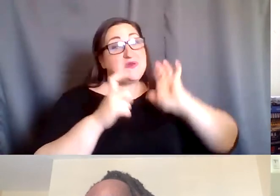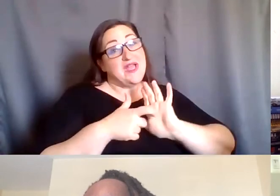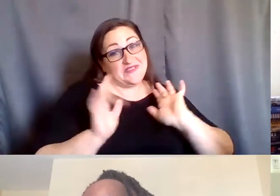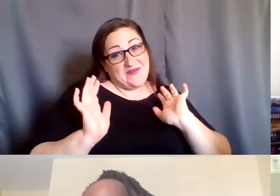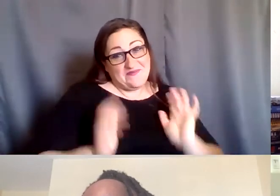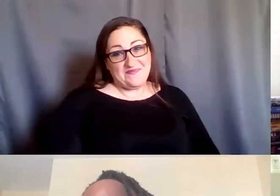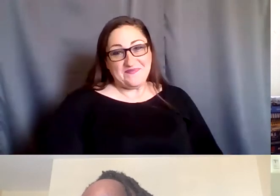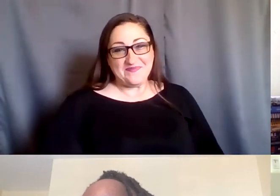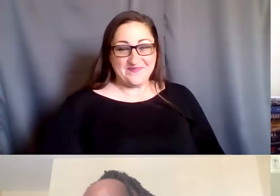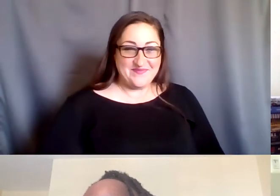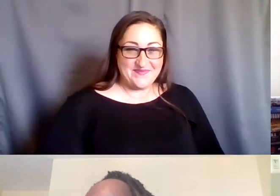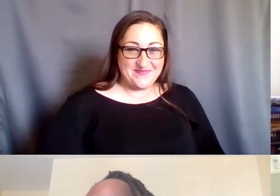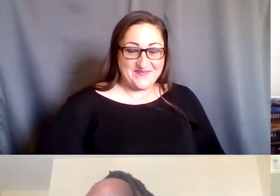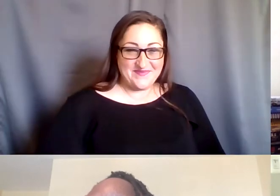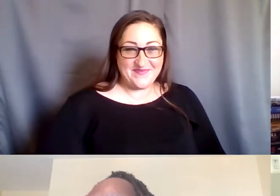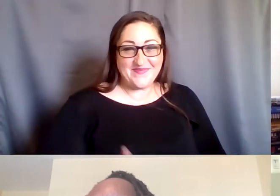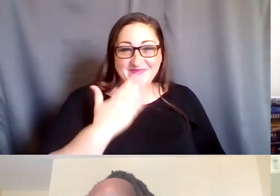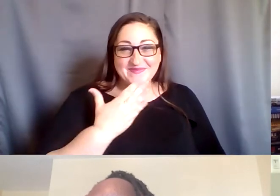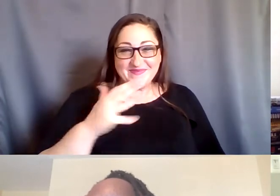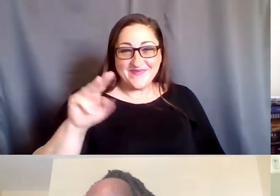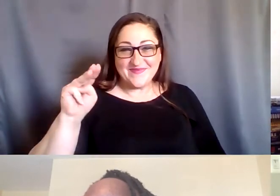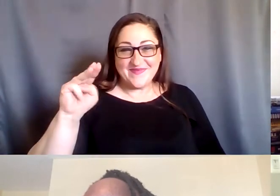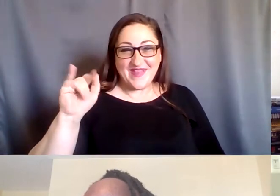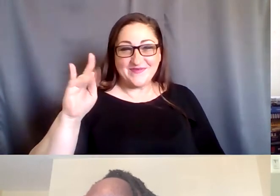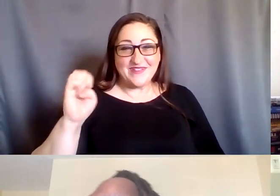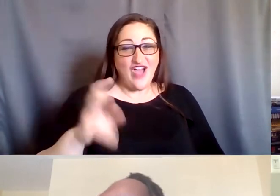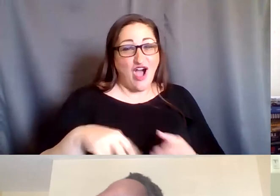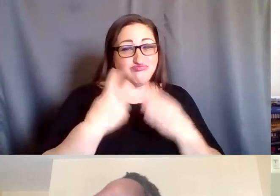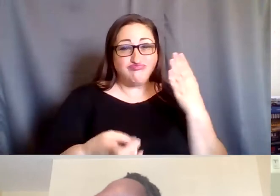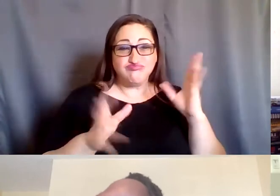Thank you, Michelle. So I’m just going to dive right into it because we have some really great questions.